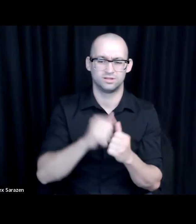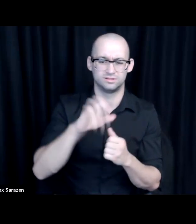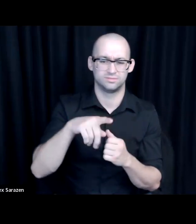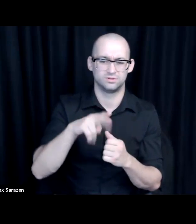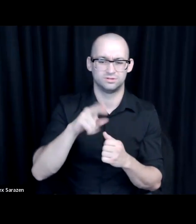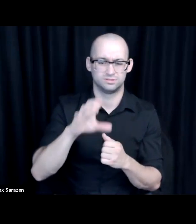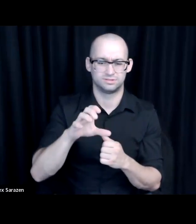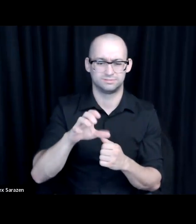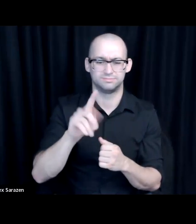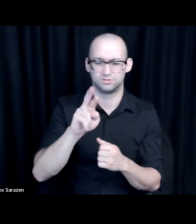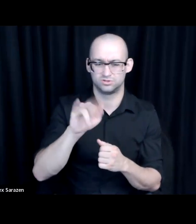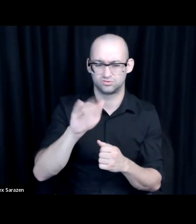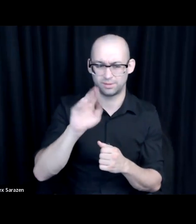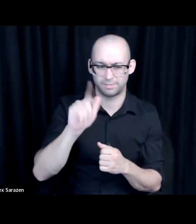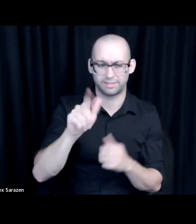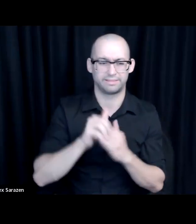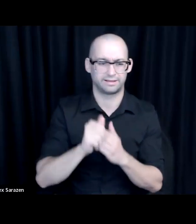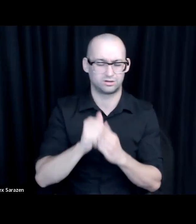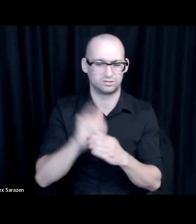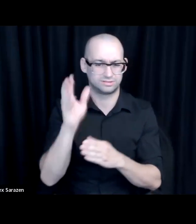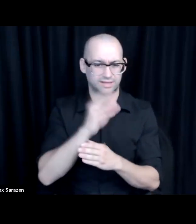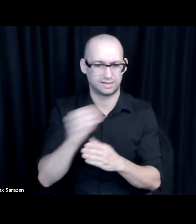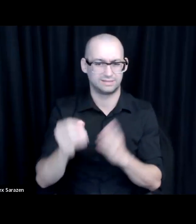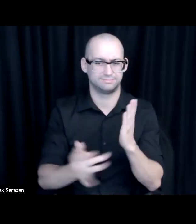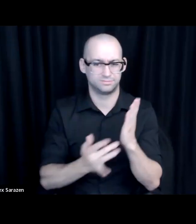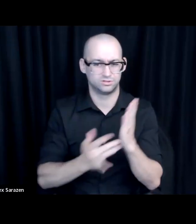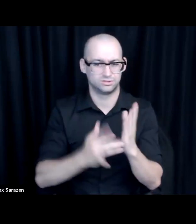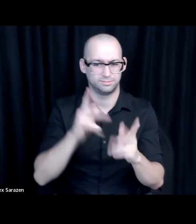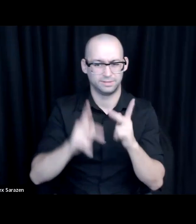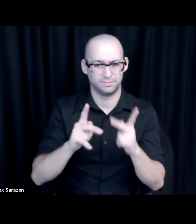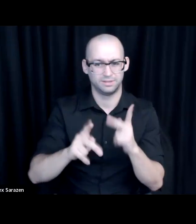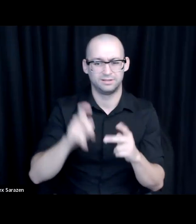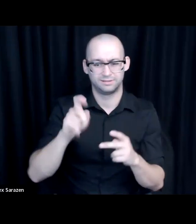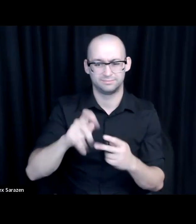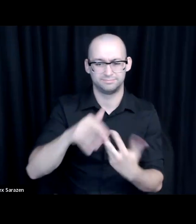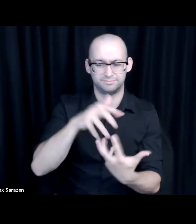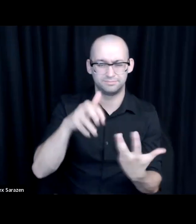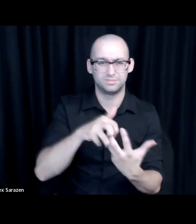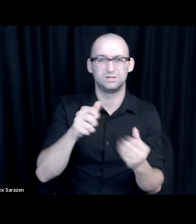you know, Tribal leaders and Tribal technology, people need to be engaged at all fronts.